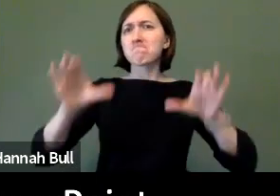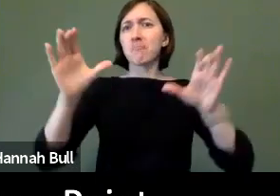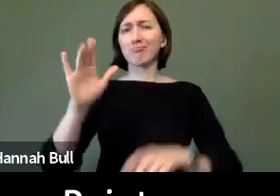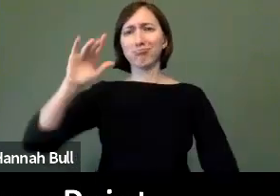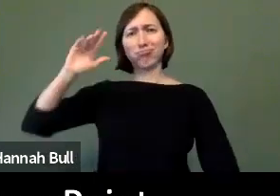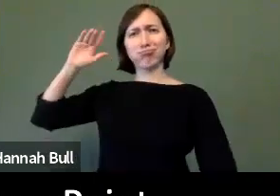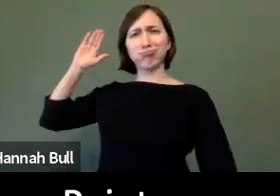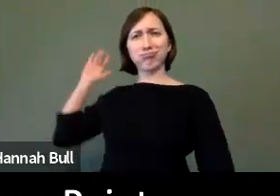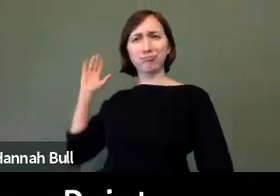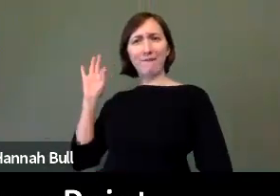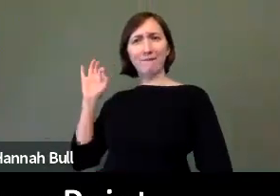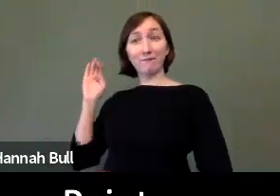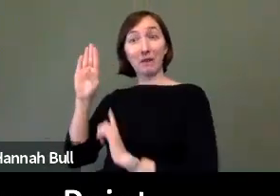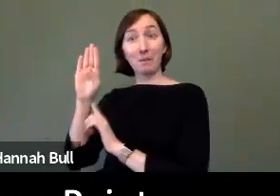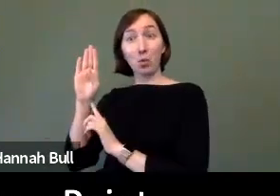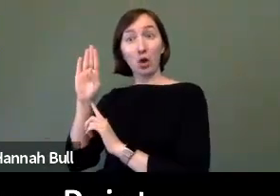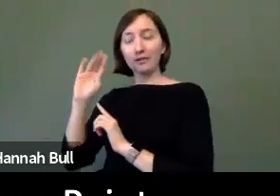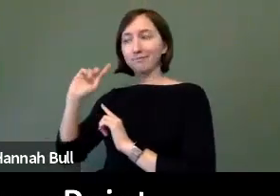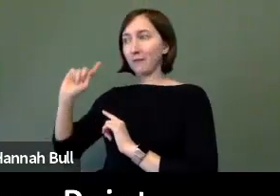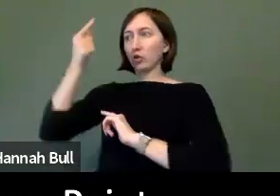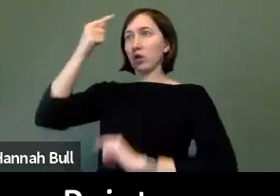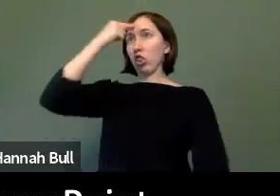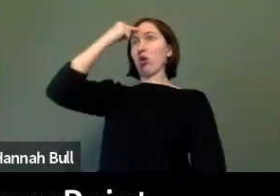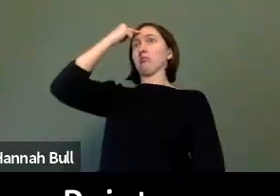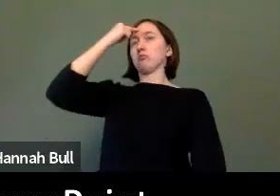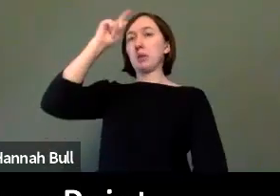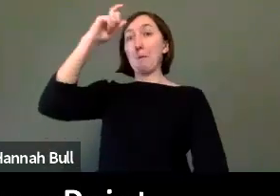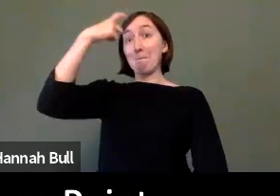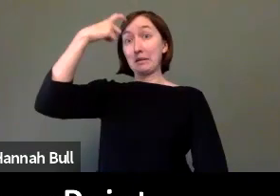that you immediately were like mental health and started jumping in on this.